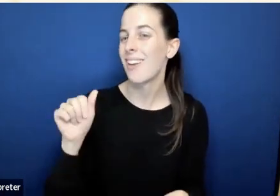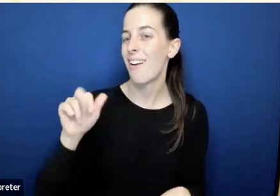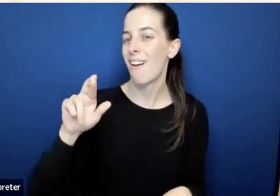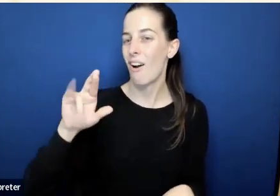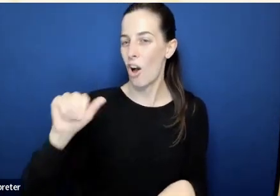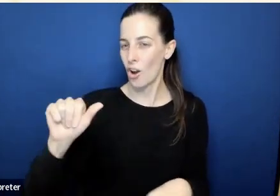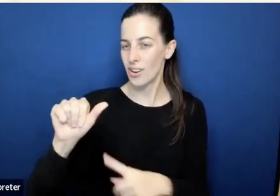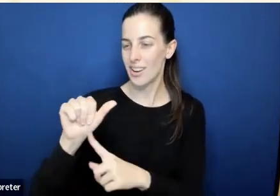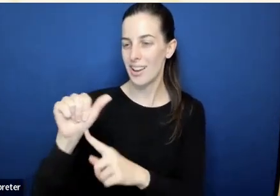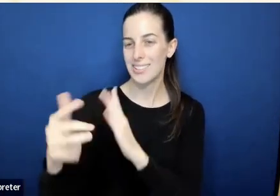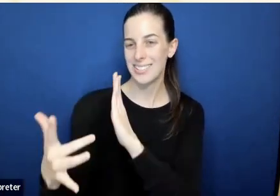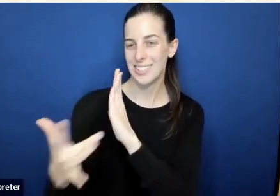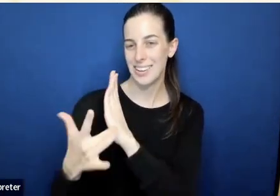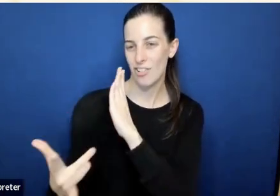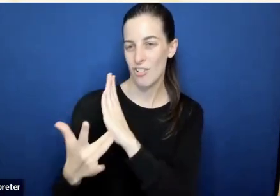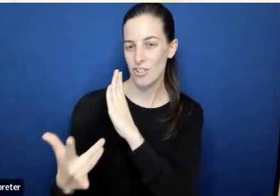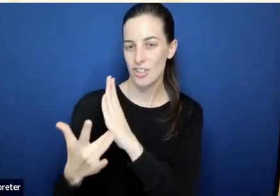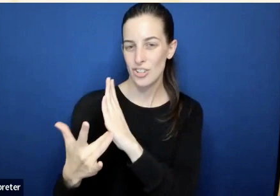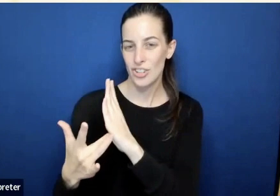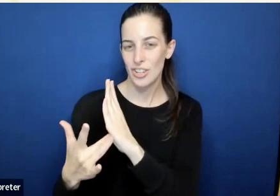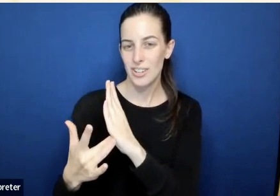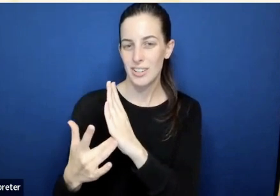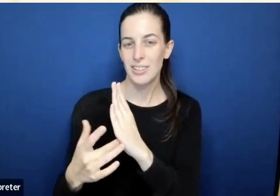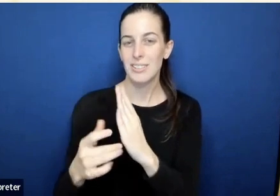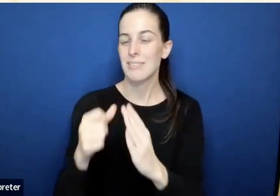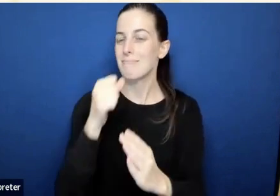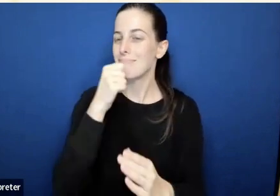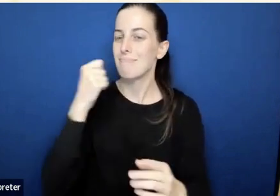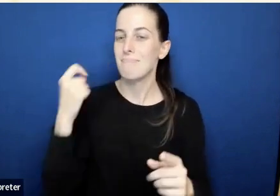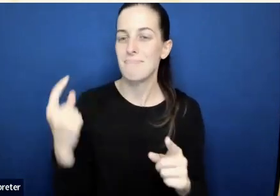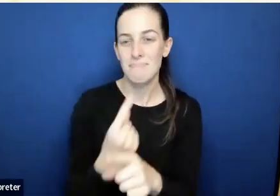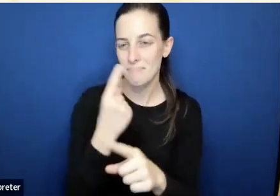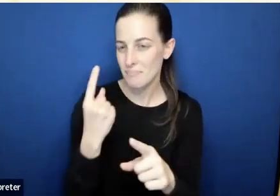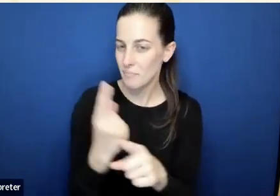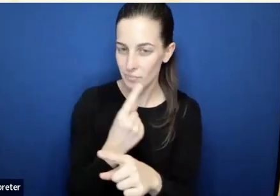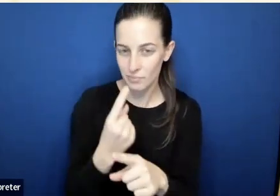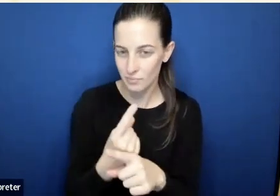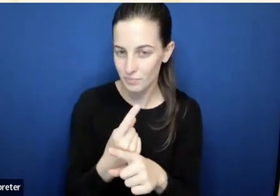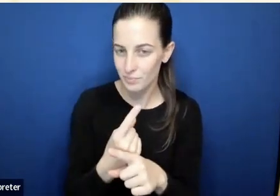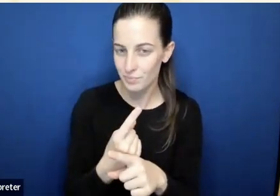aria-live equal to polite on auto rotating carousels. We will discuss that later.